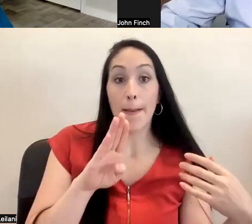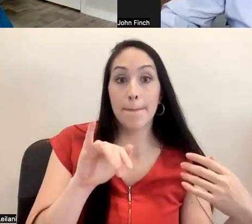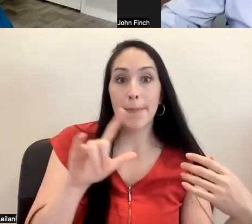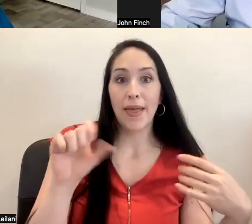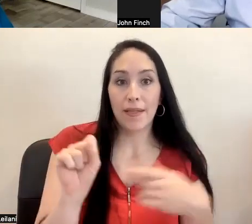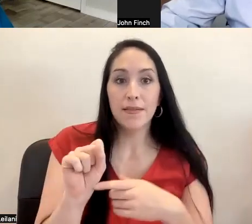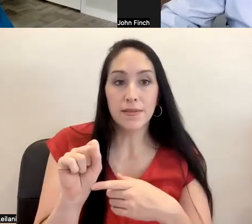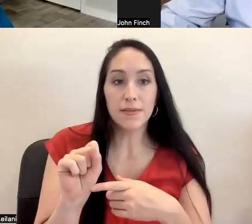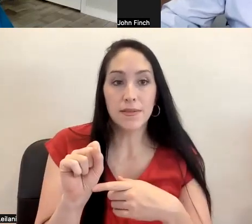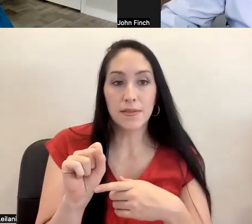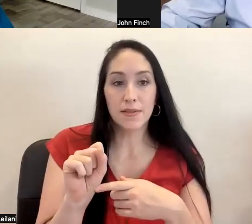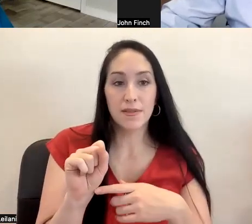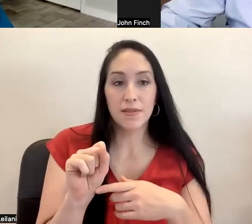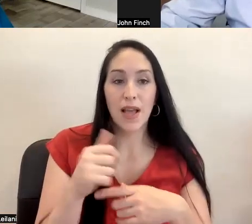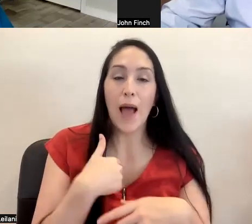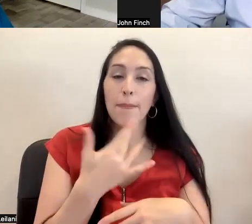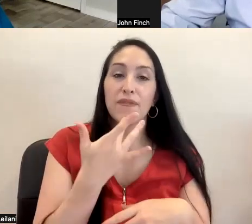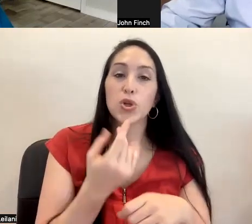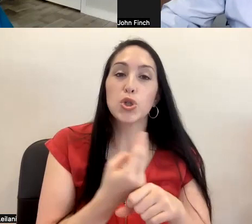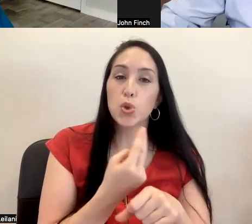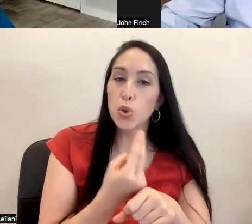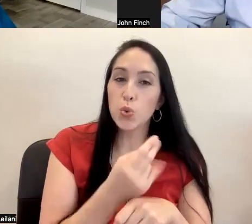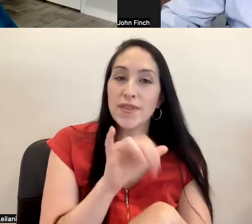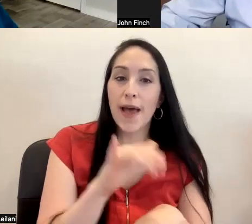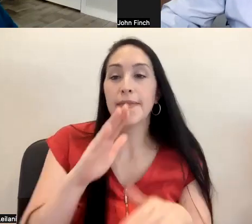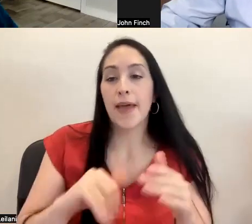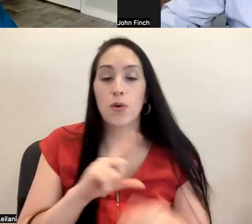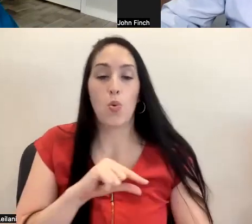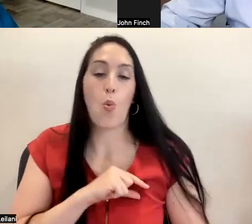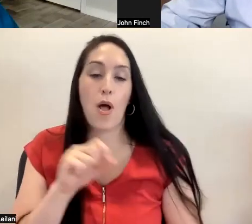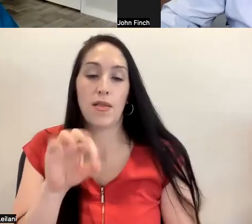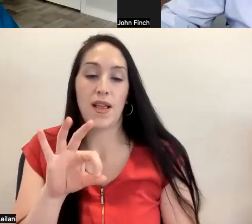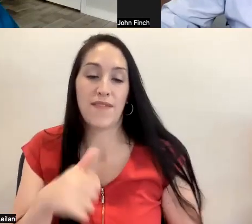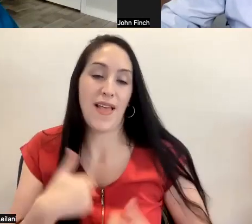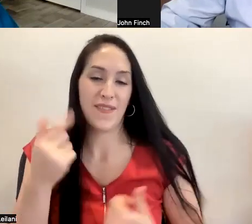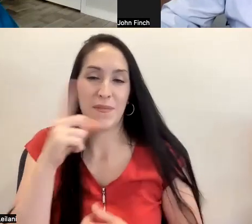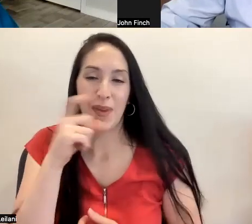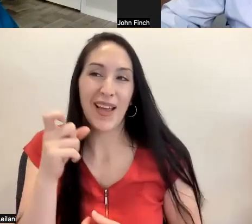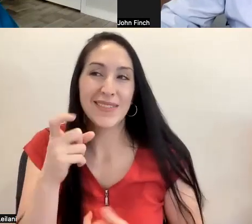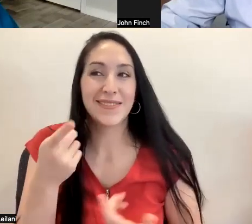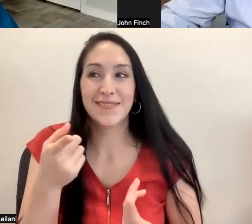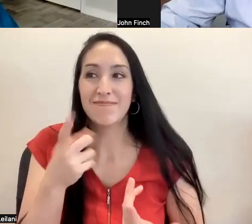than the quality of life since that's open to 11:28:38 internation. So as you were talking about, I like to travel, since I'm a travel